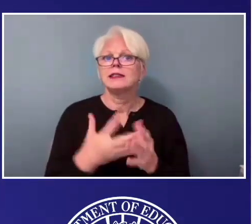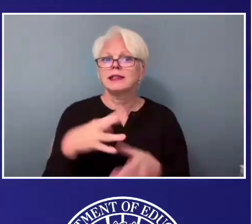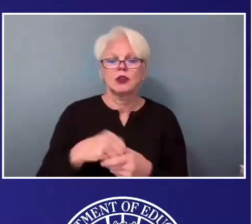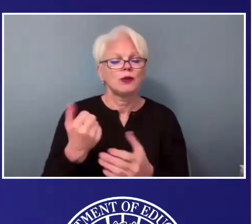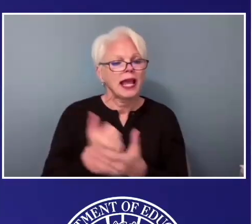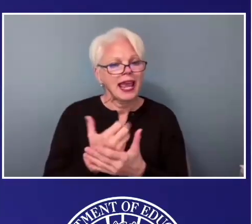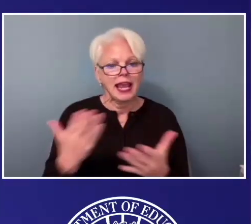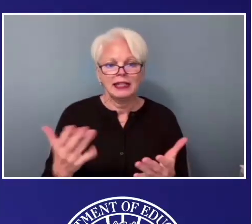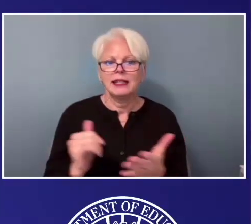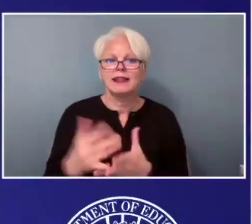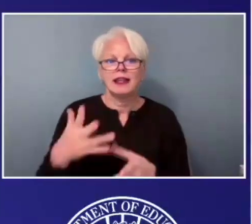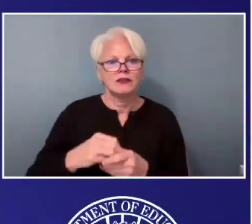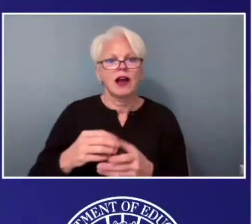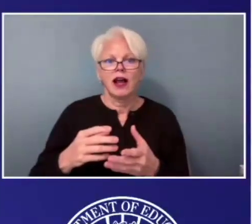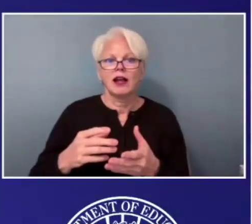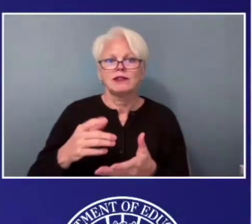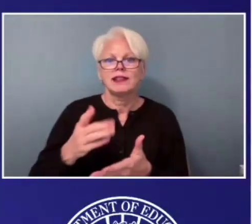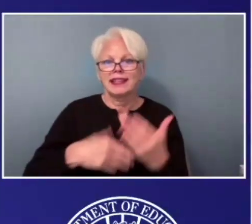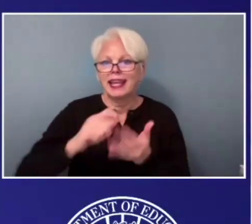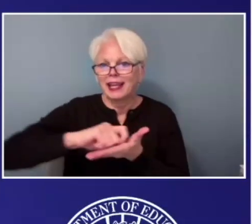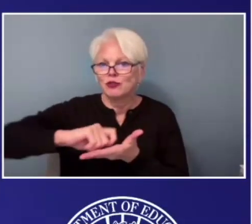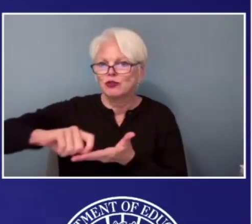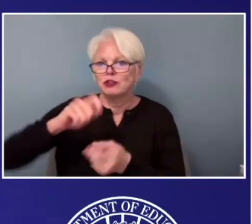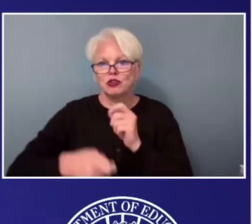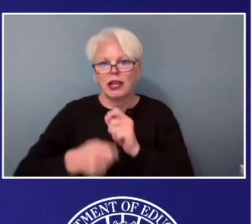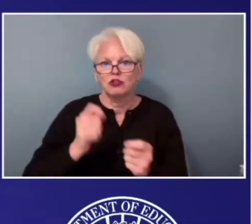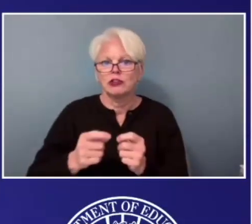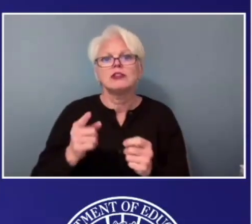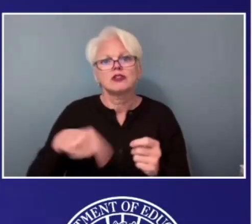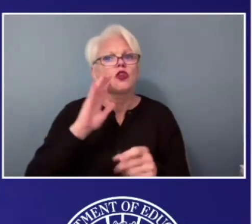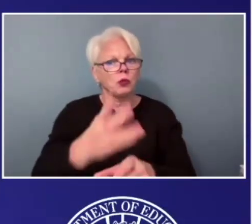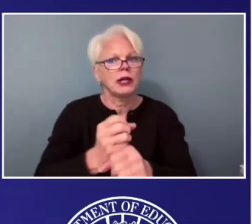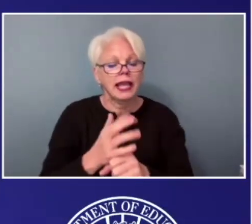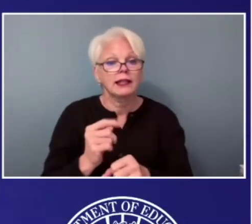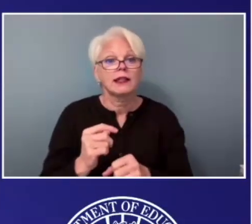that involves the pen and ink changes so that you will get that. I would -- have said if I was not going on